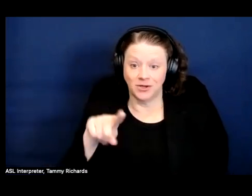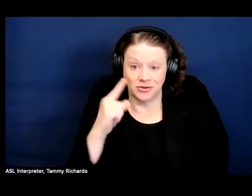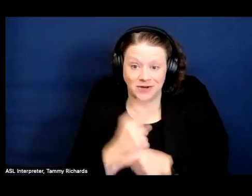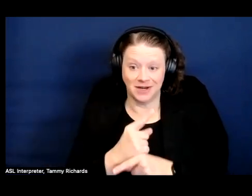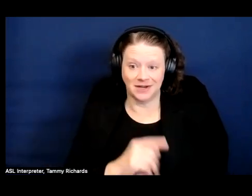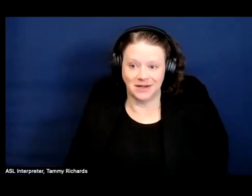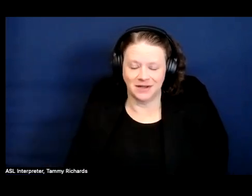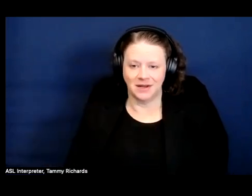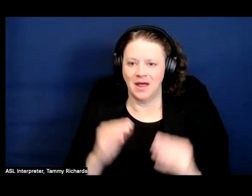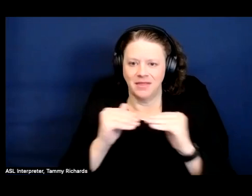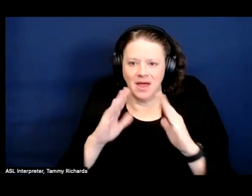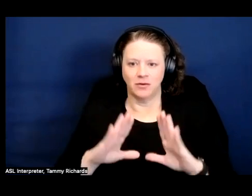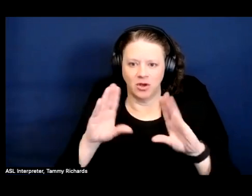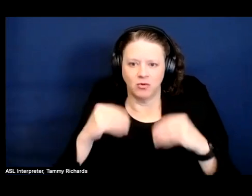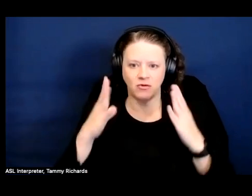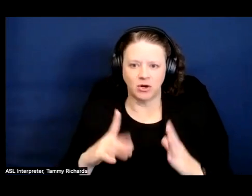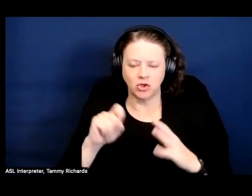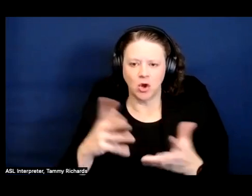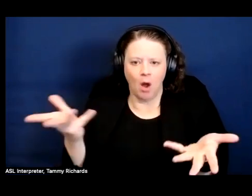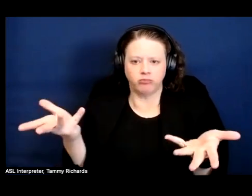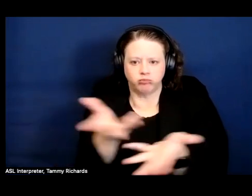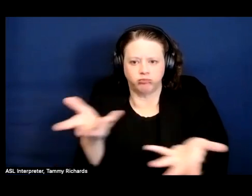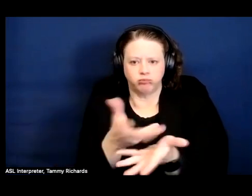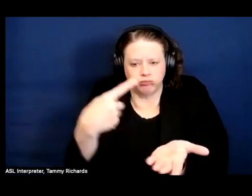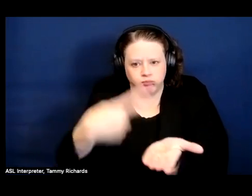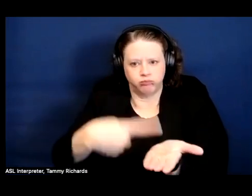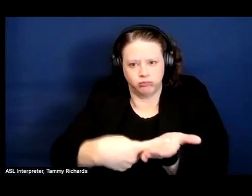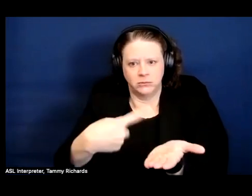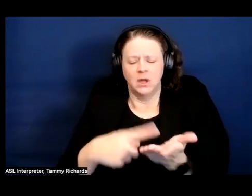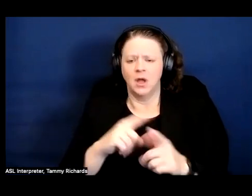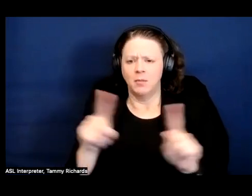actually it was already a provision in the California law